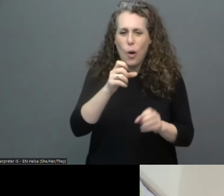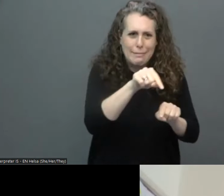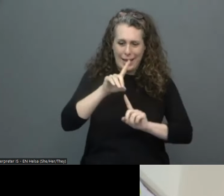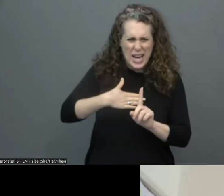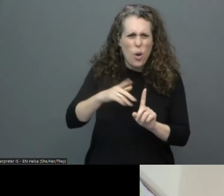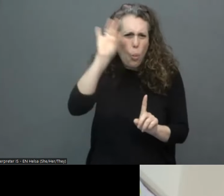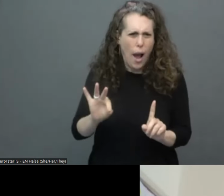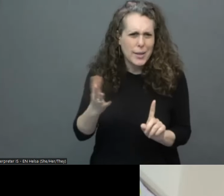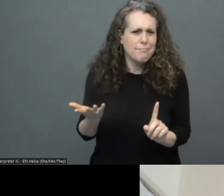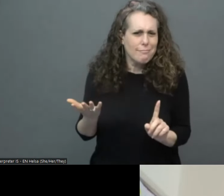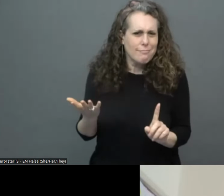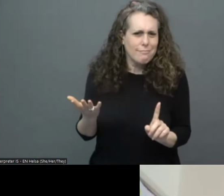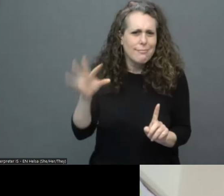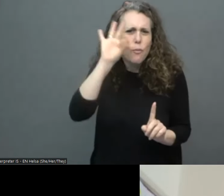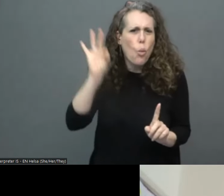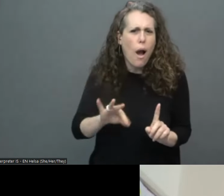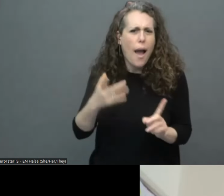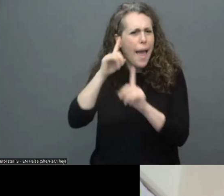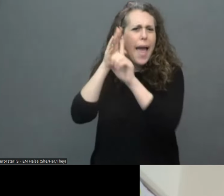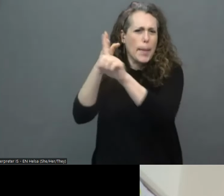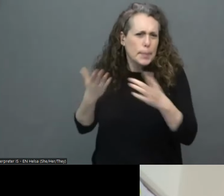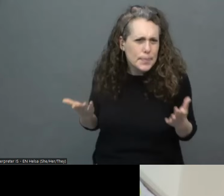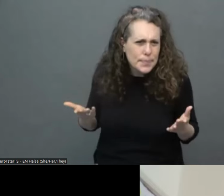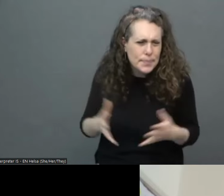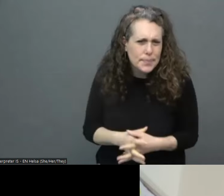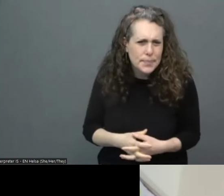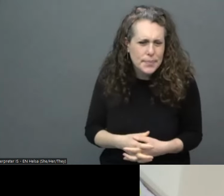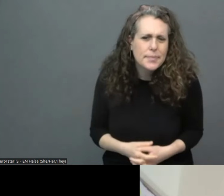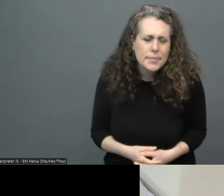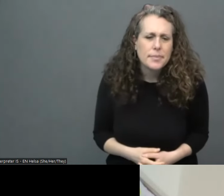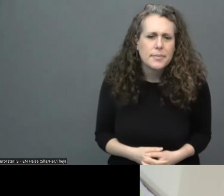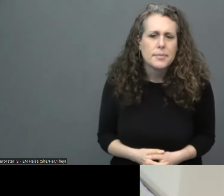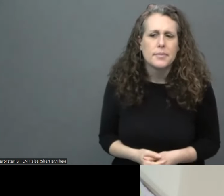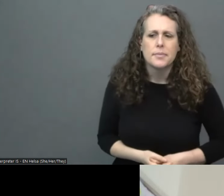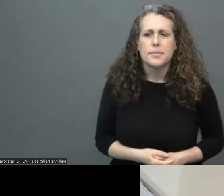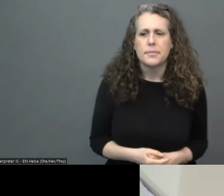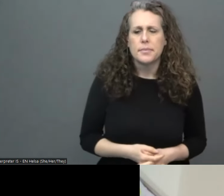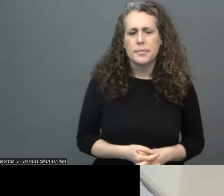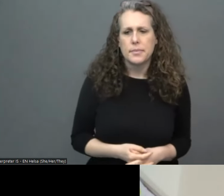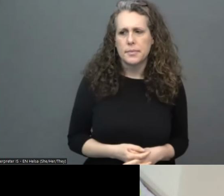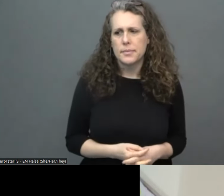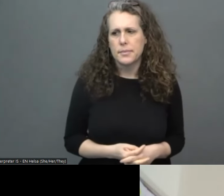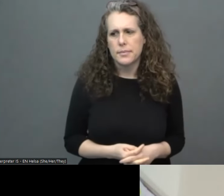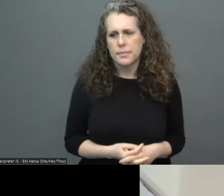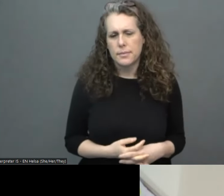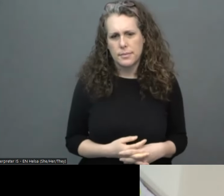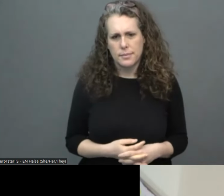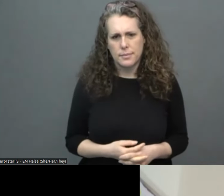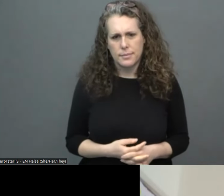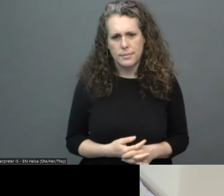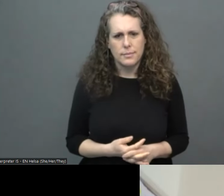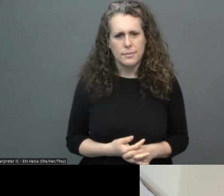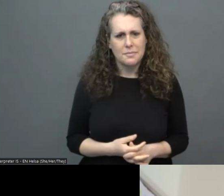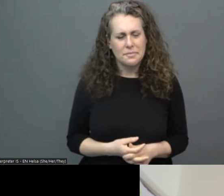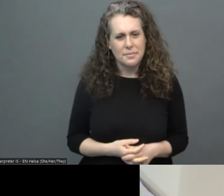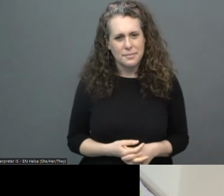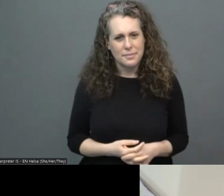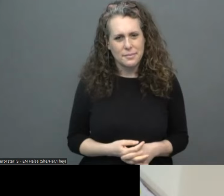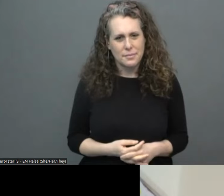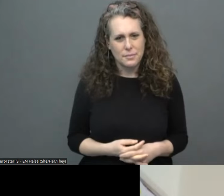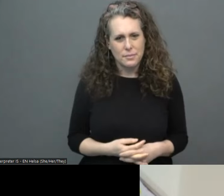So I'll give you a brief example. If we need to understand and overcome barriers